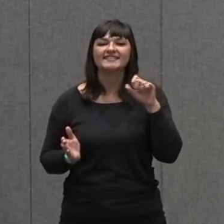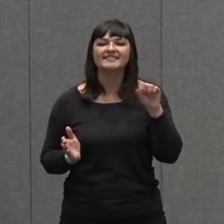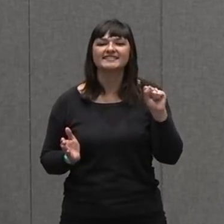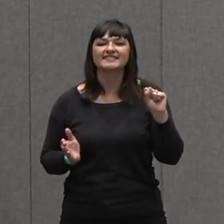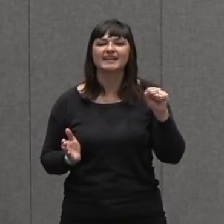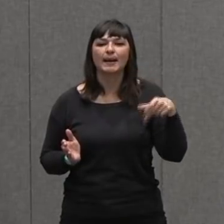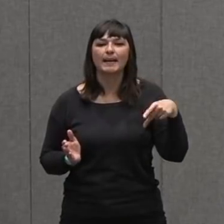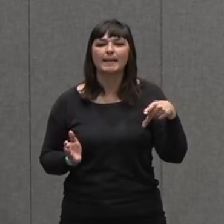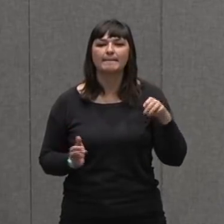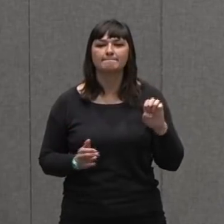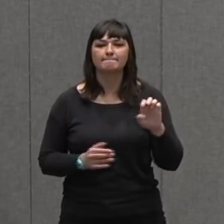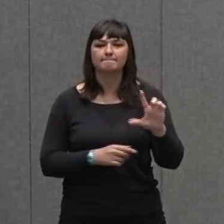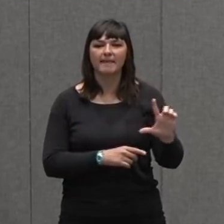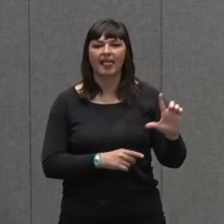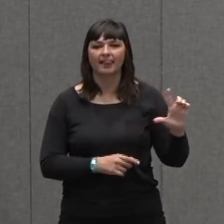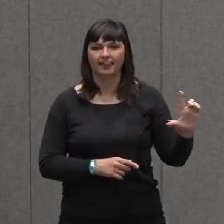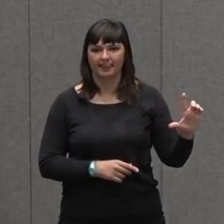So I'm going to write that up here, dry spell.